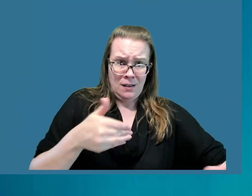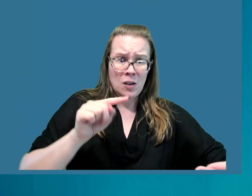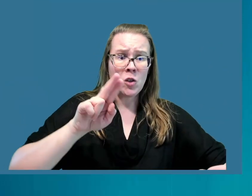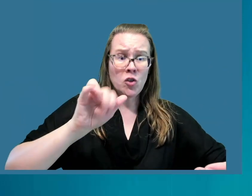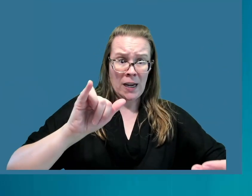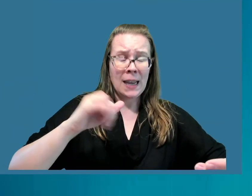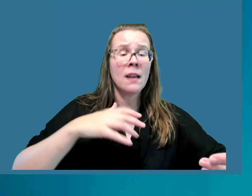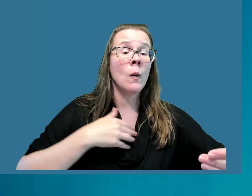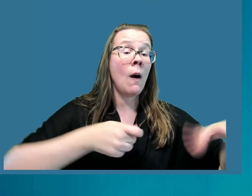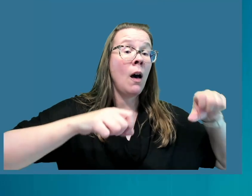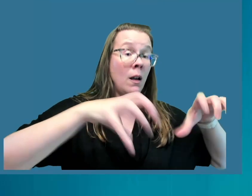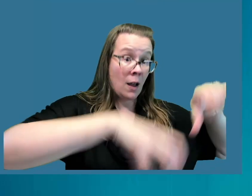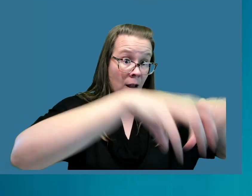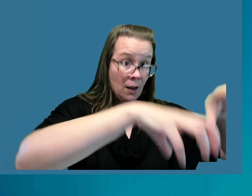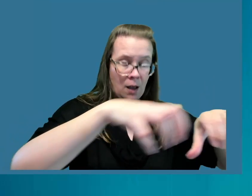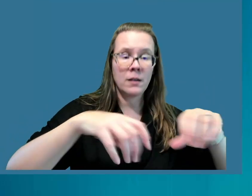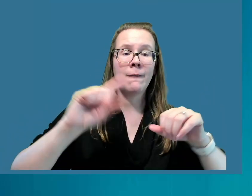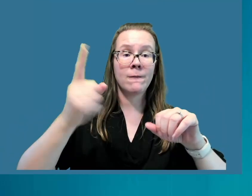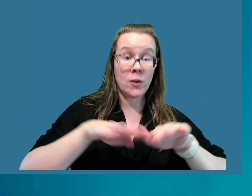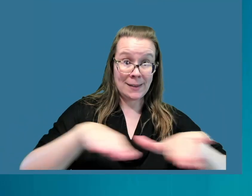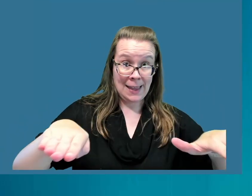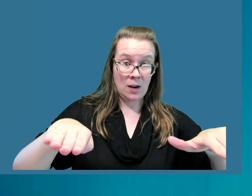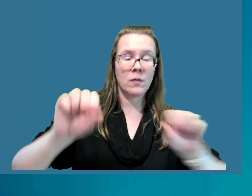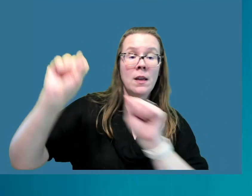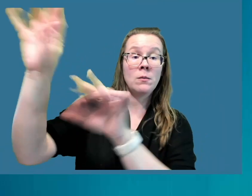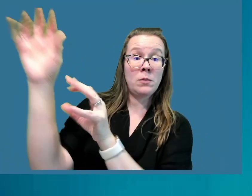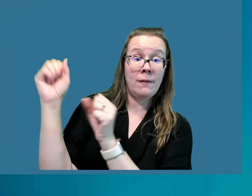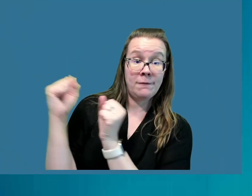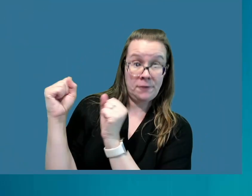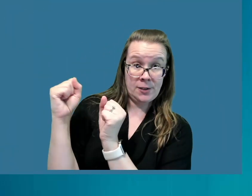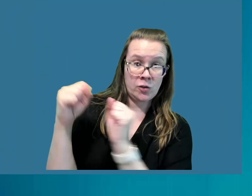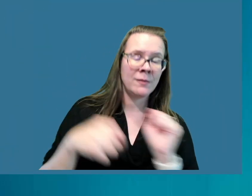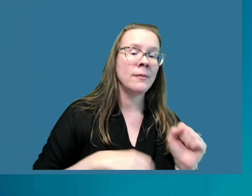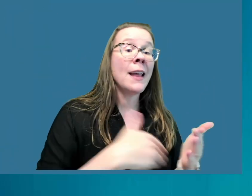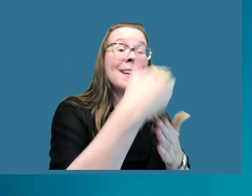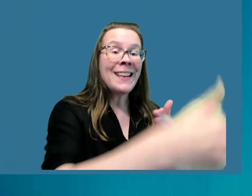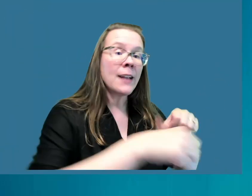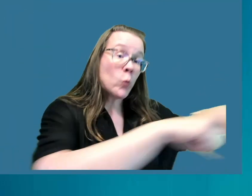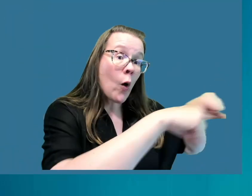rechill. So I tend to have like a baking tray, and then um I'll cut out my first